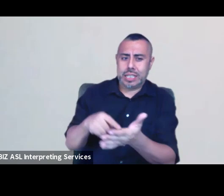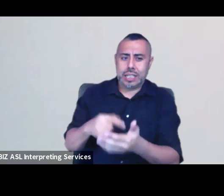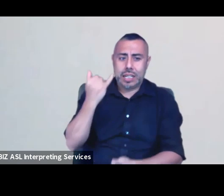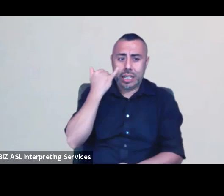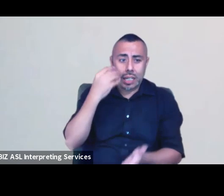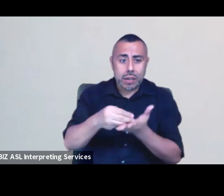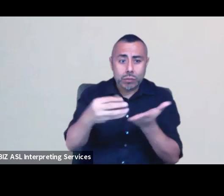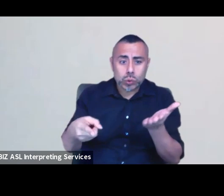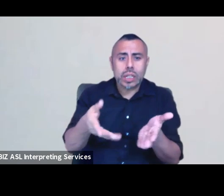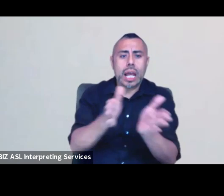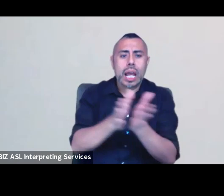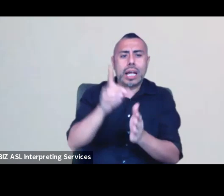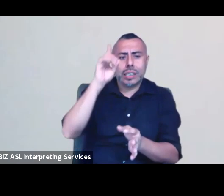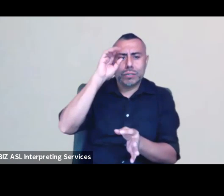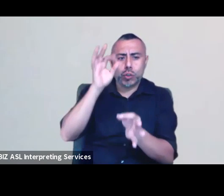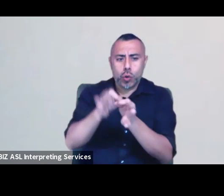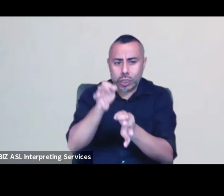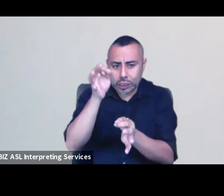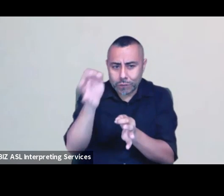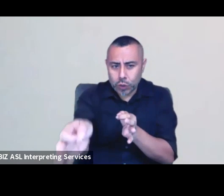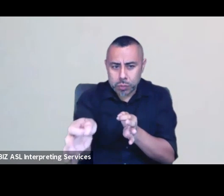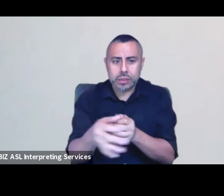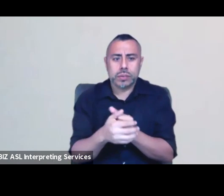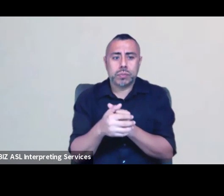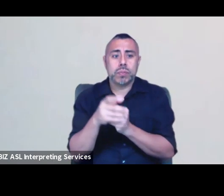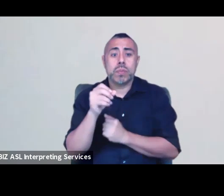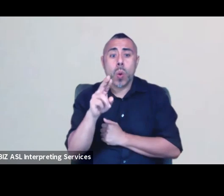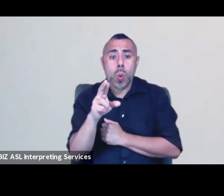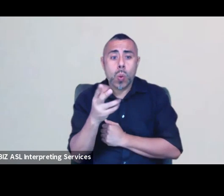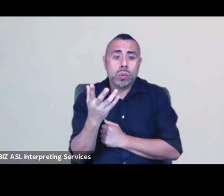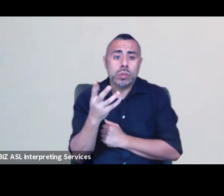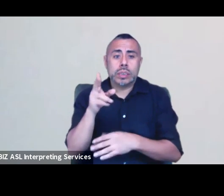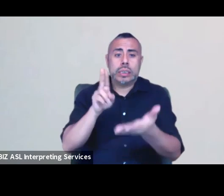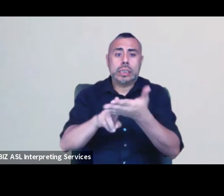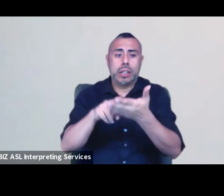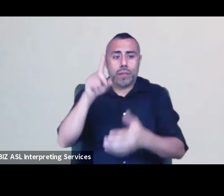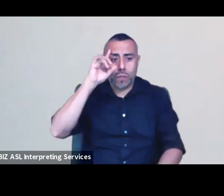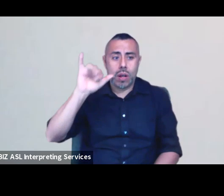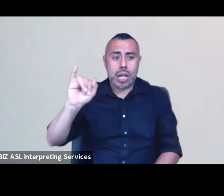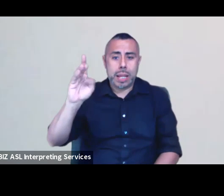or debt consolidation and consider declaring bankruptcy. It is nothing to be ashamed of.